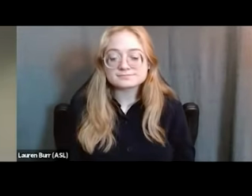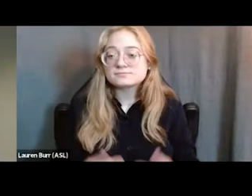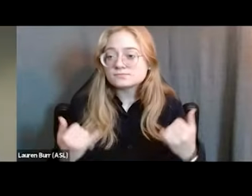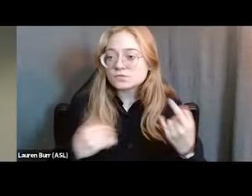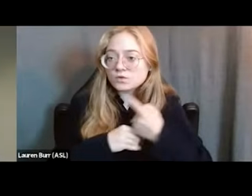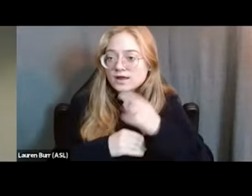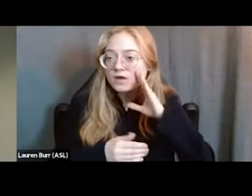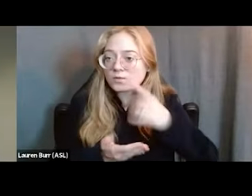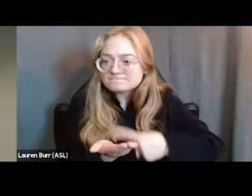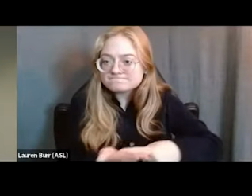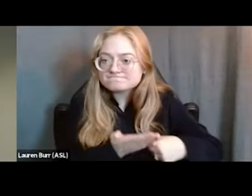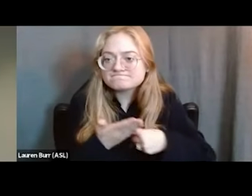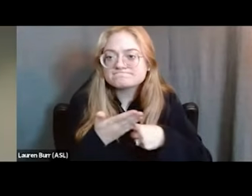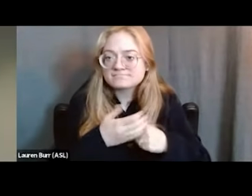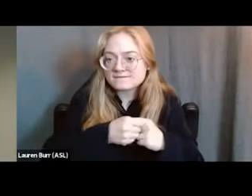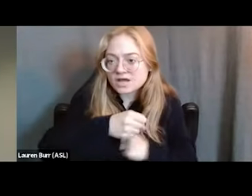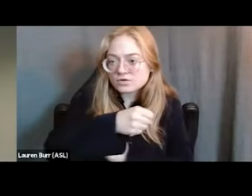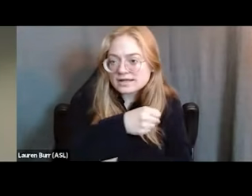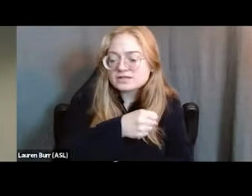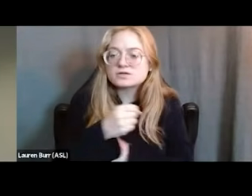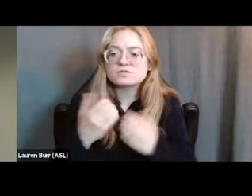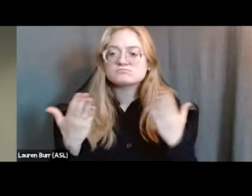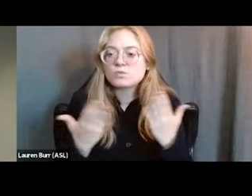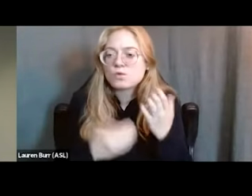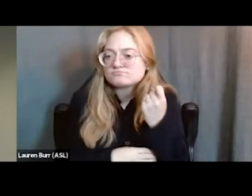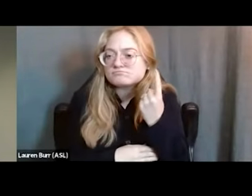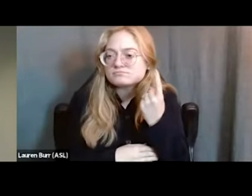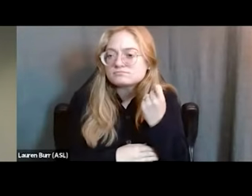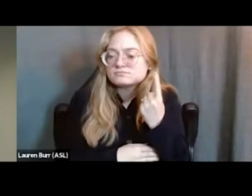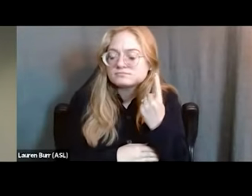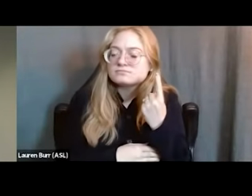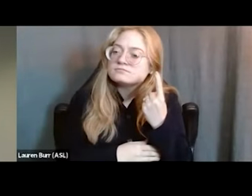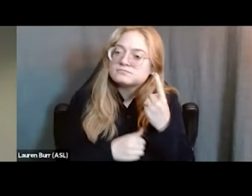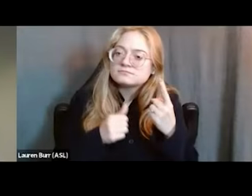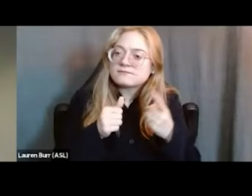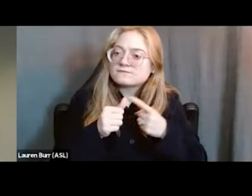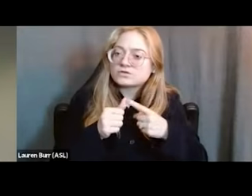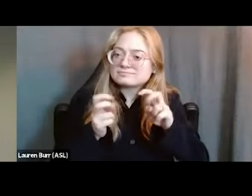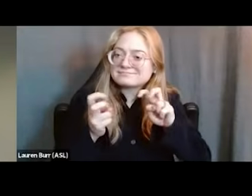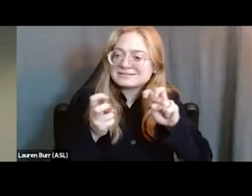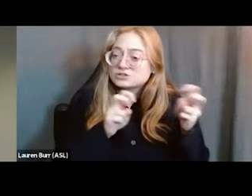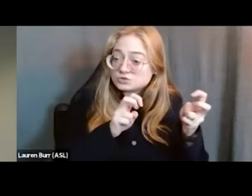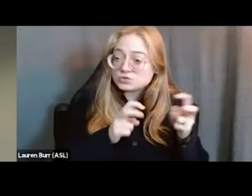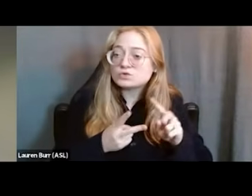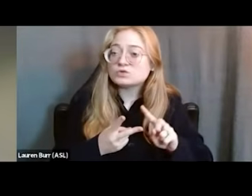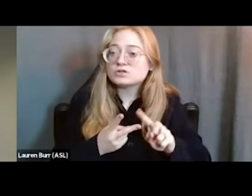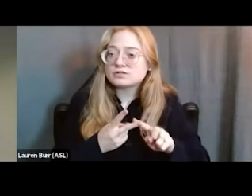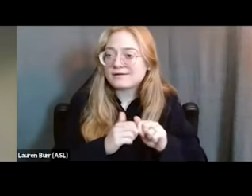laying the groundwork to understand what the current issues are for older adults experiencing homelessness. We could go into depth a lot more